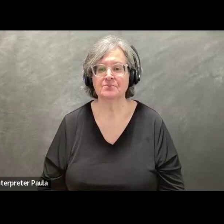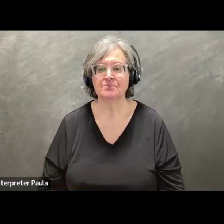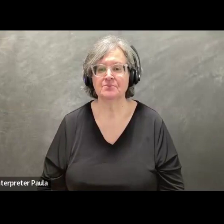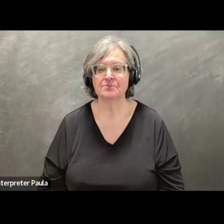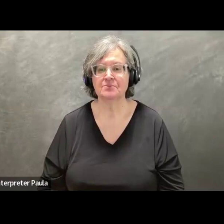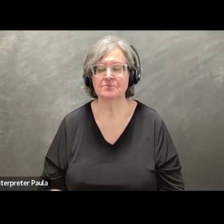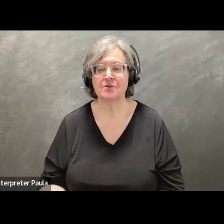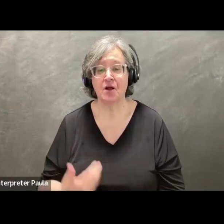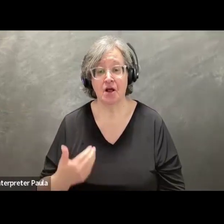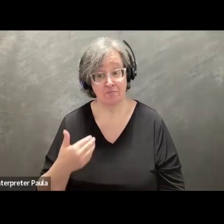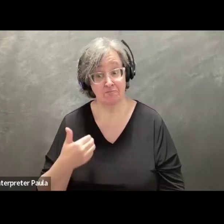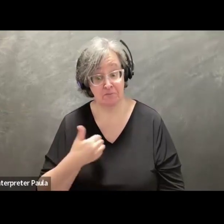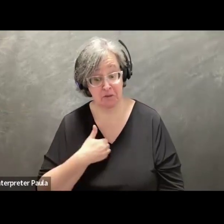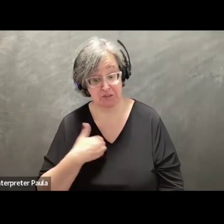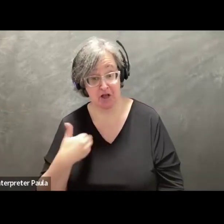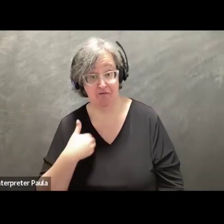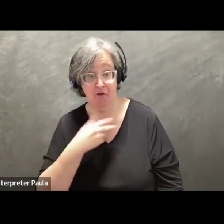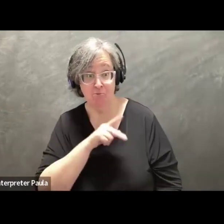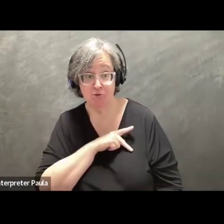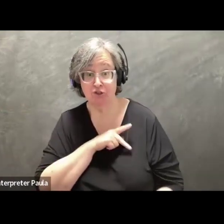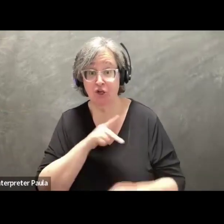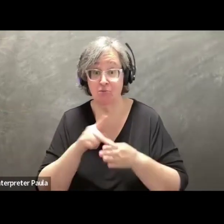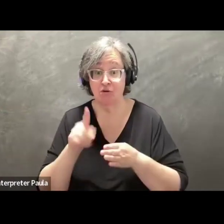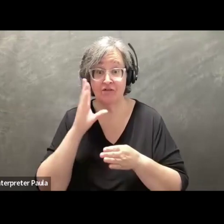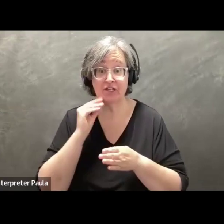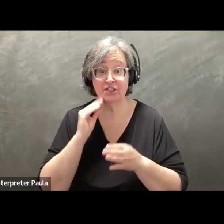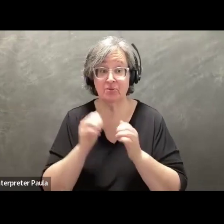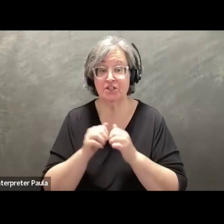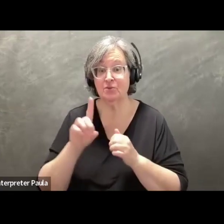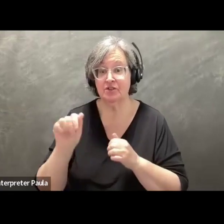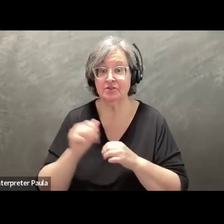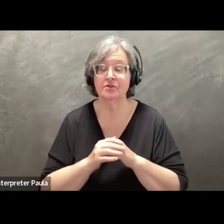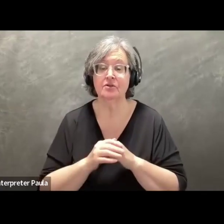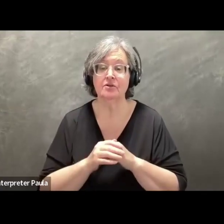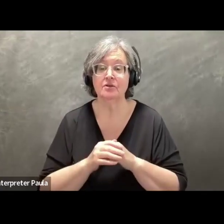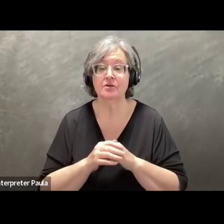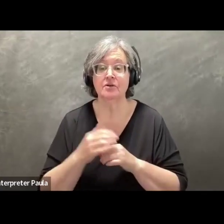professional experience with disabilities. I have both ADHD